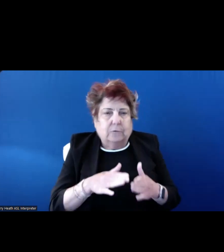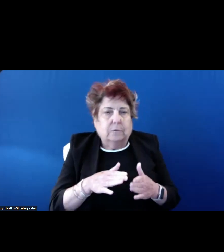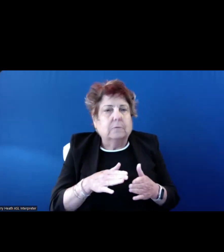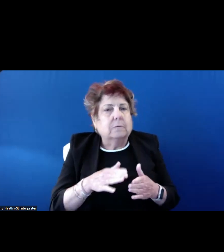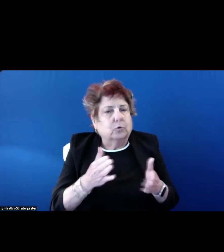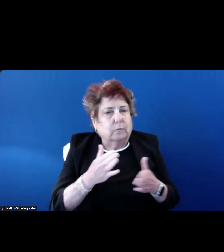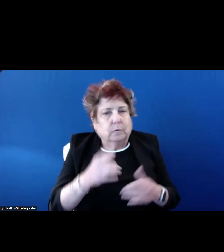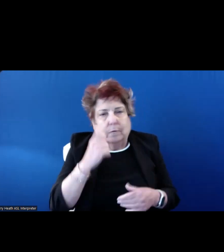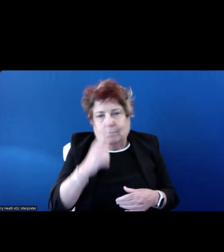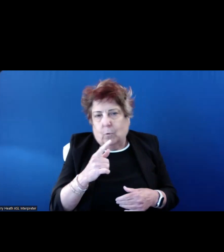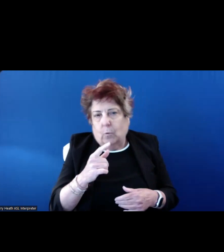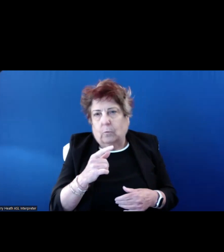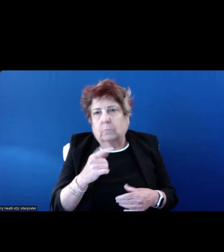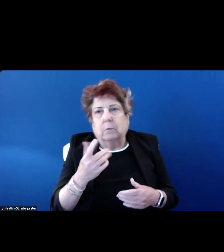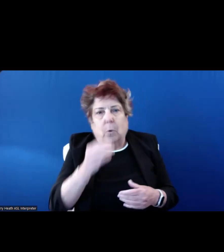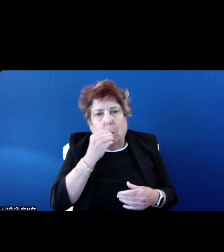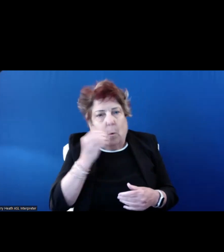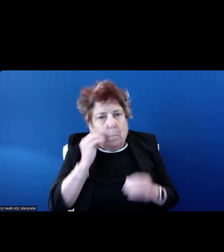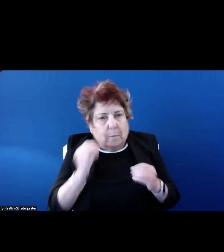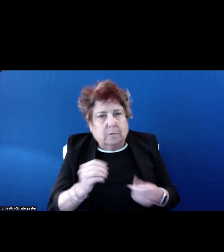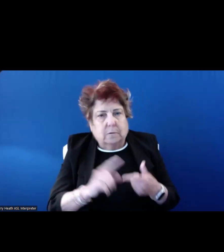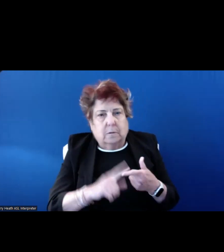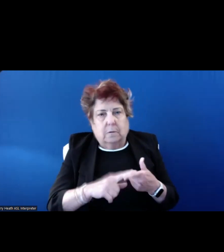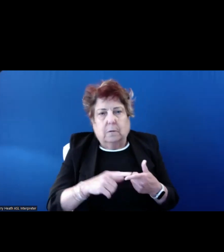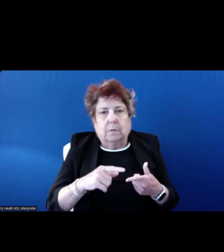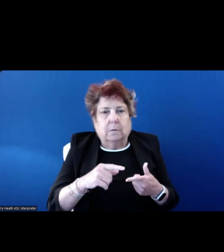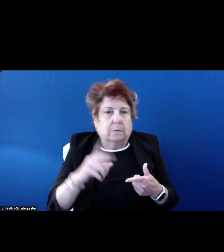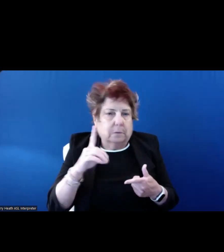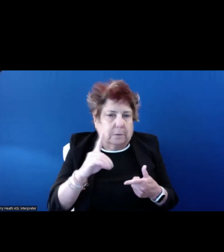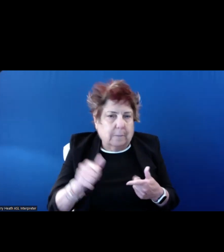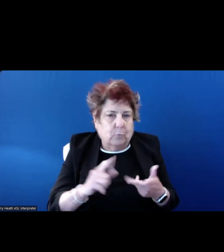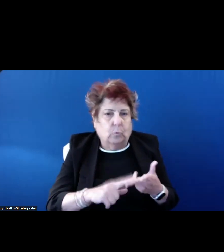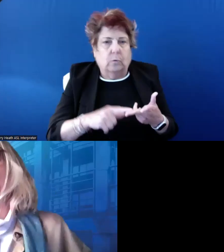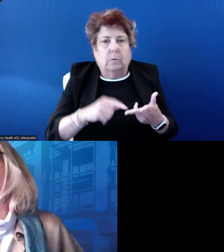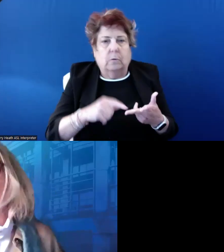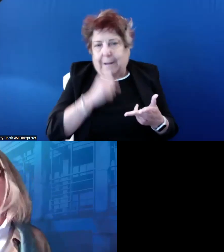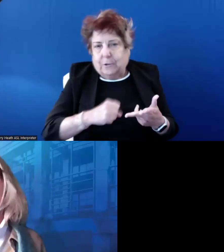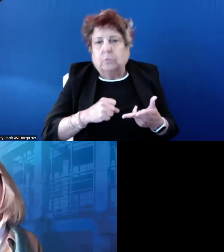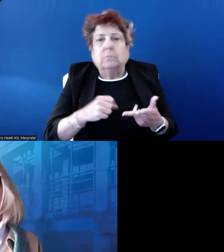Are these states eligible to apply? MARTHA EGAN: So, the eligibility